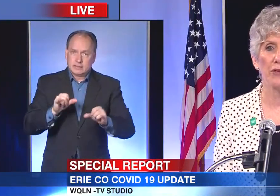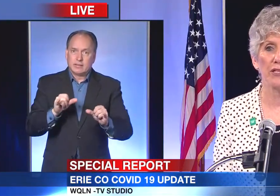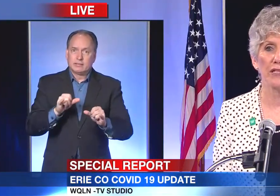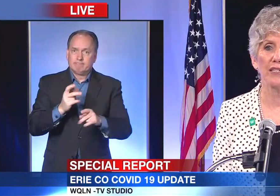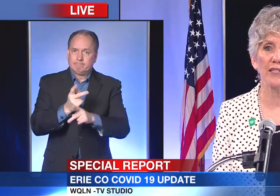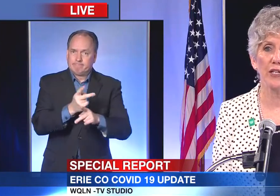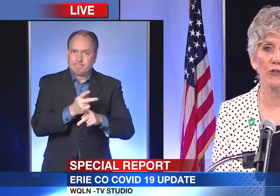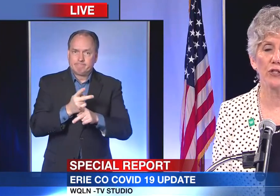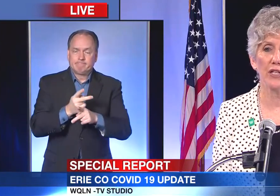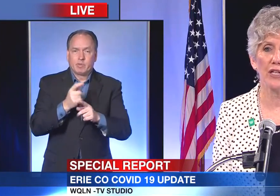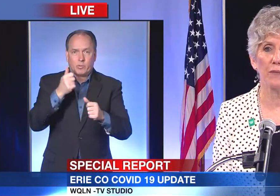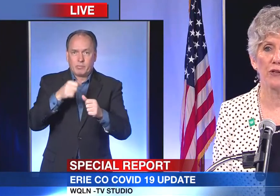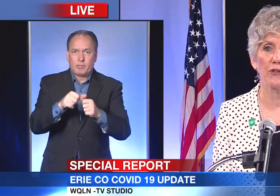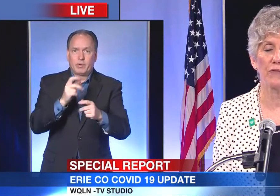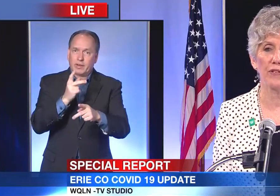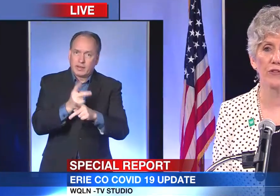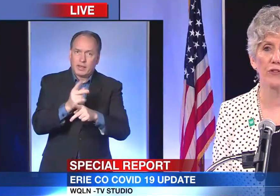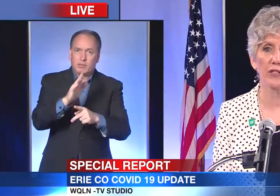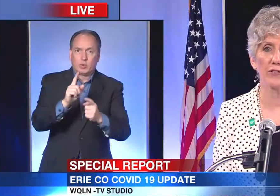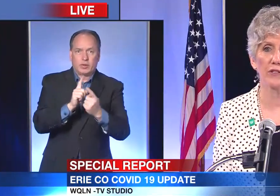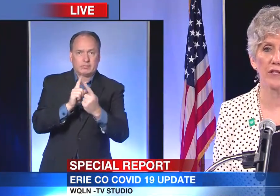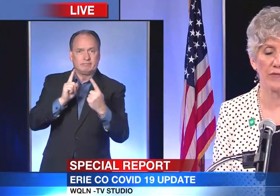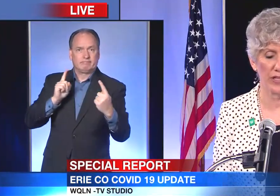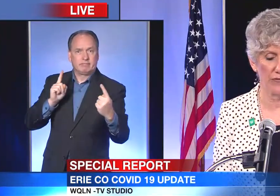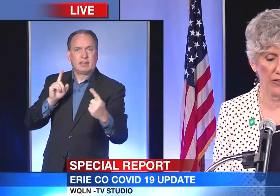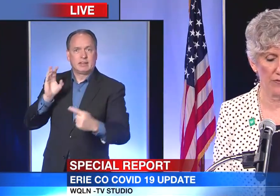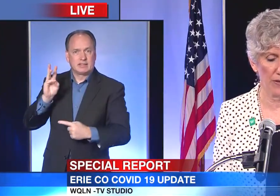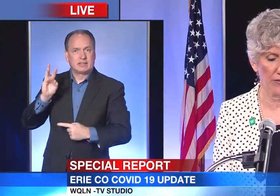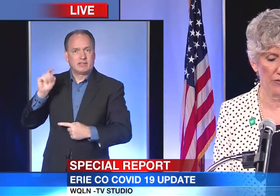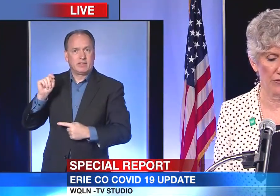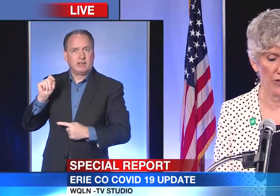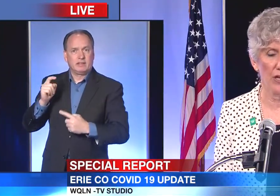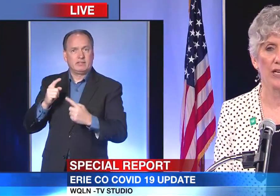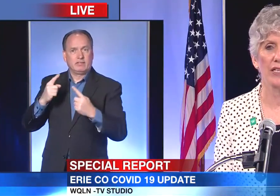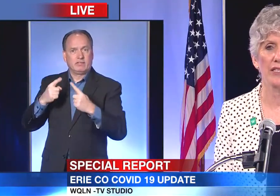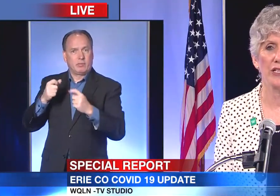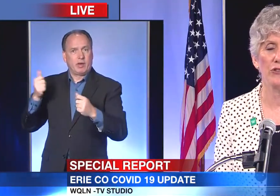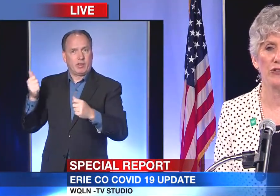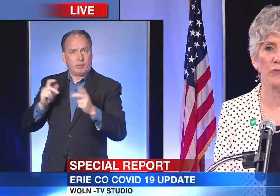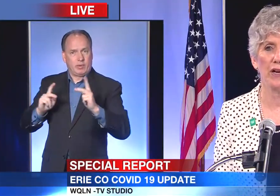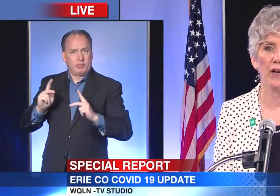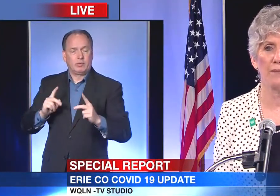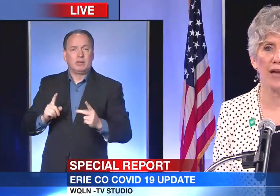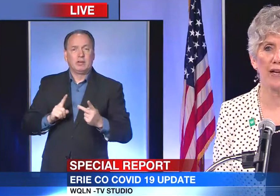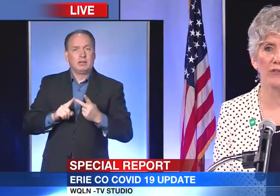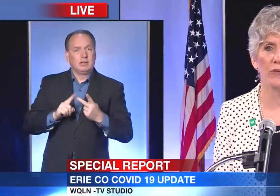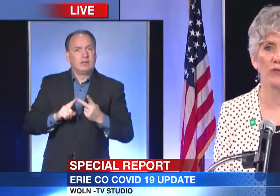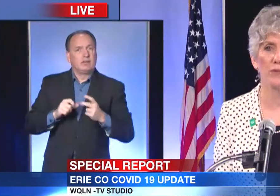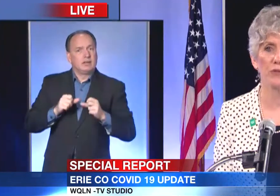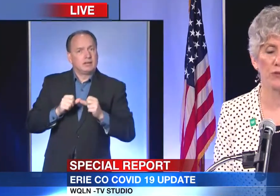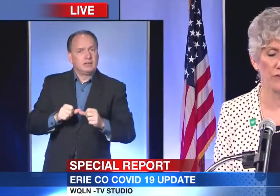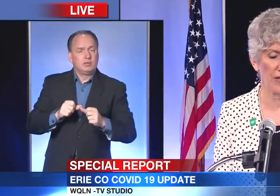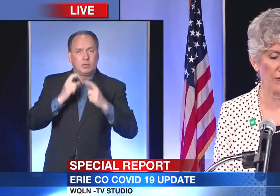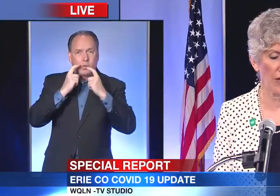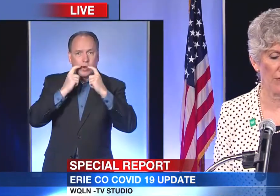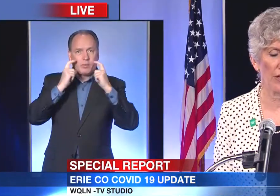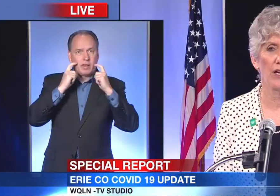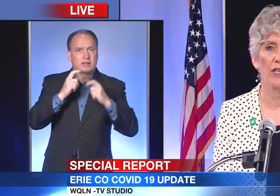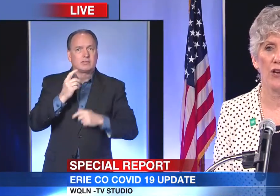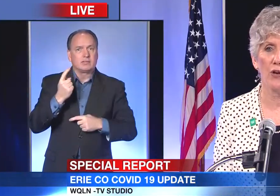WHEN THE STAY-AT-HOME ORDER IS LIFTED. REMEMBER TO CONTINUE TO KEEP YOUR PHYSICAL DISTANCE OF SIX FEET FROM OTHERS.